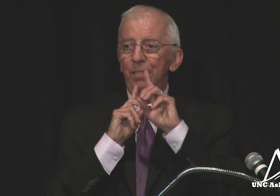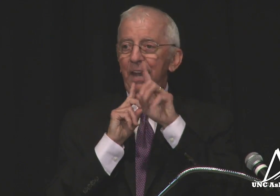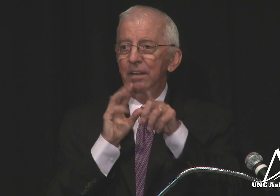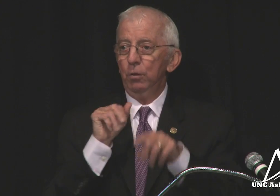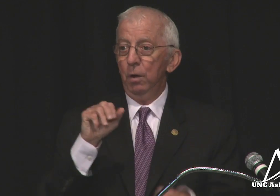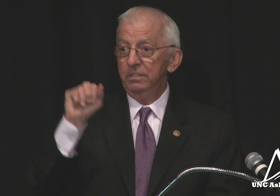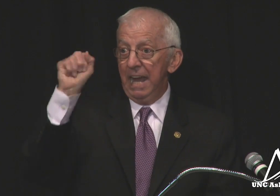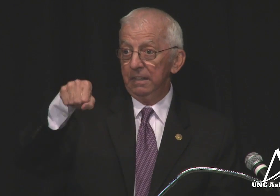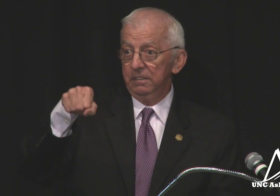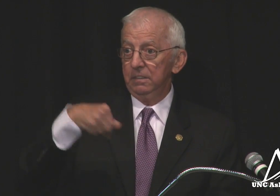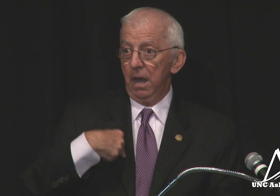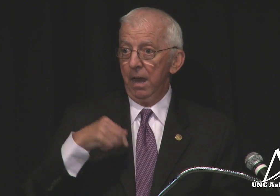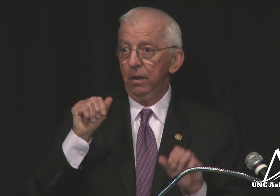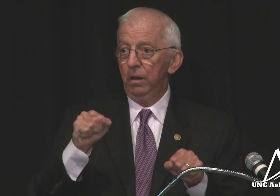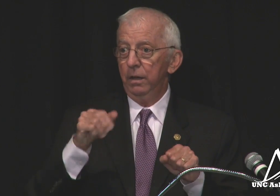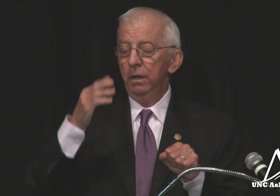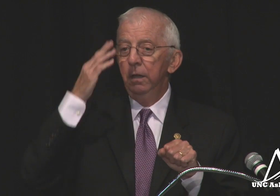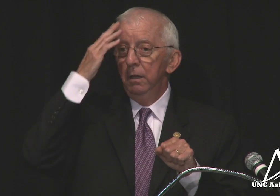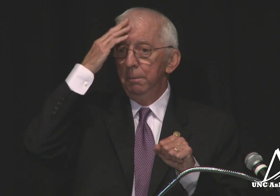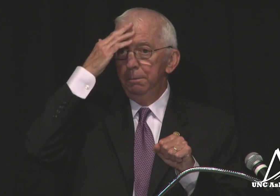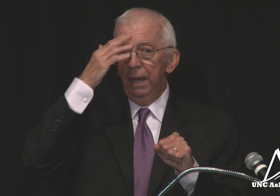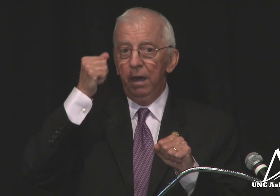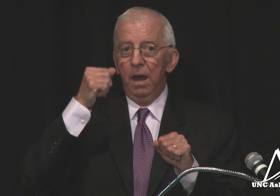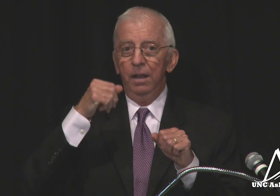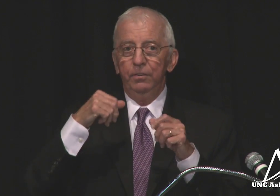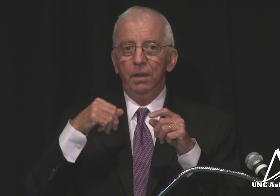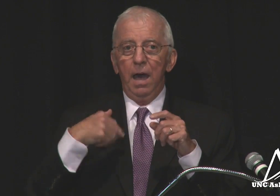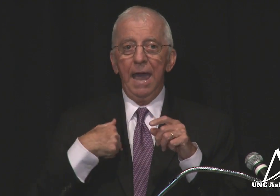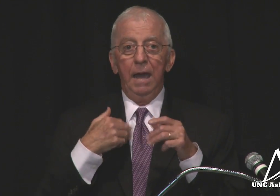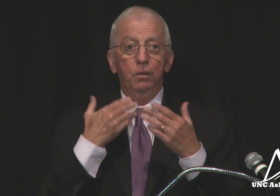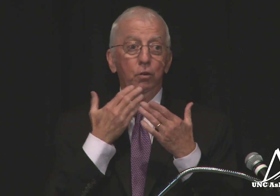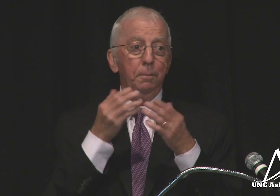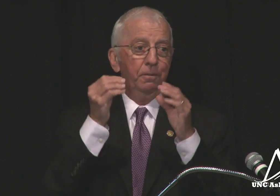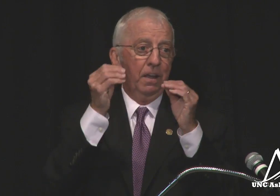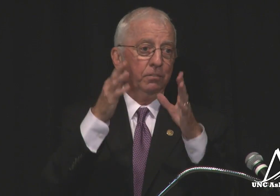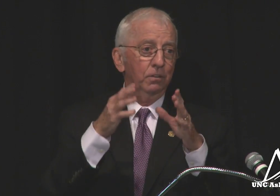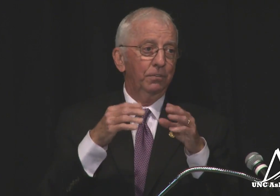And the answer was yes I could. Because I had good professors